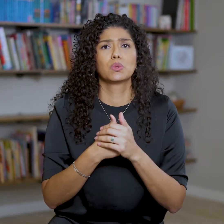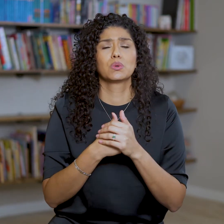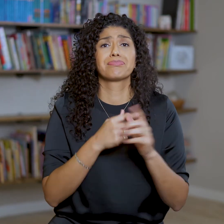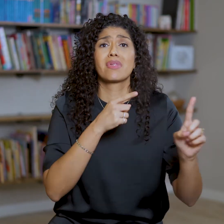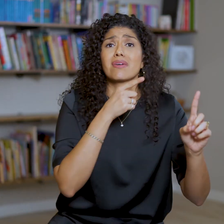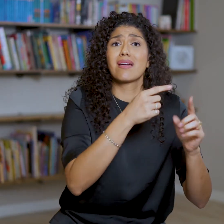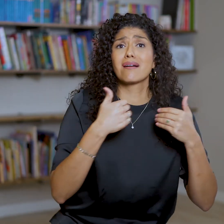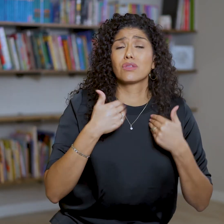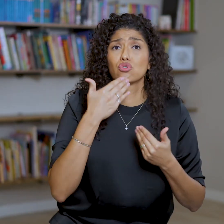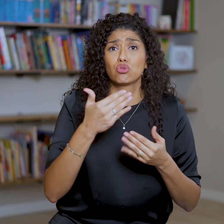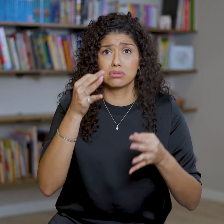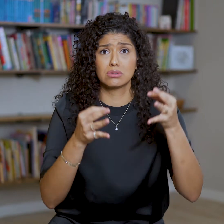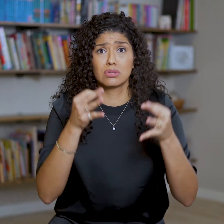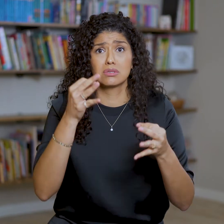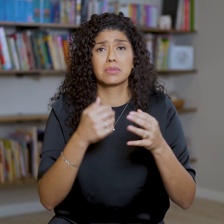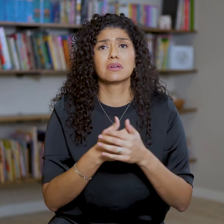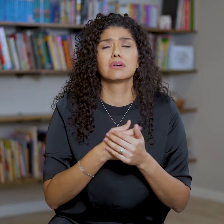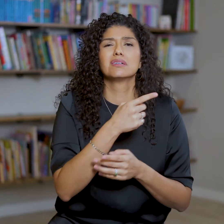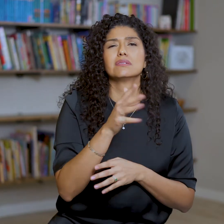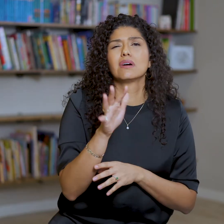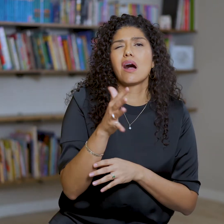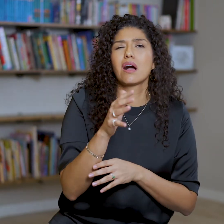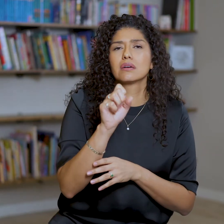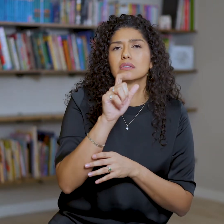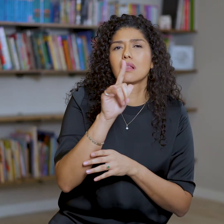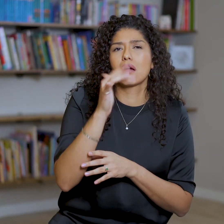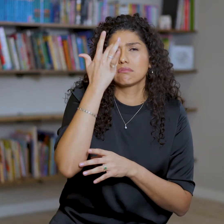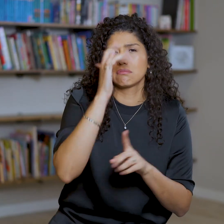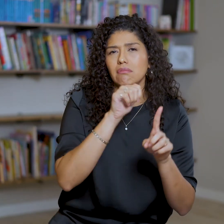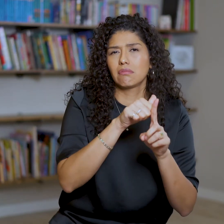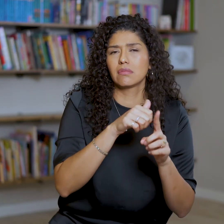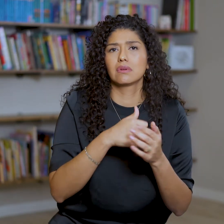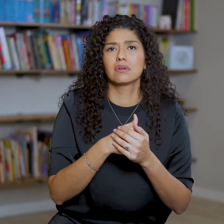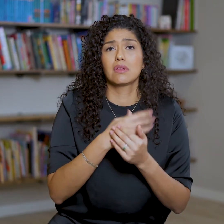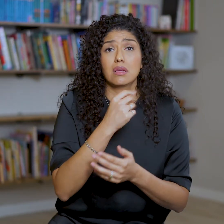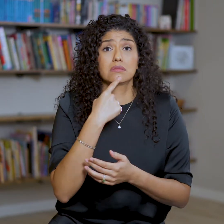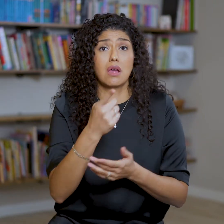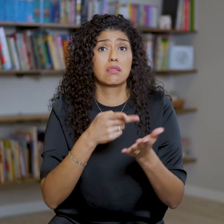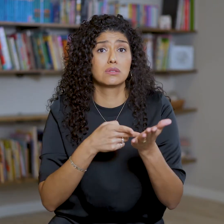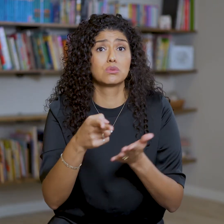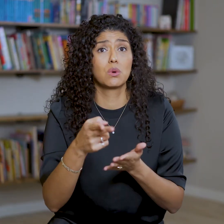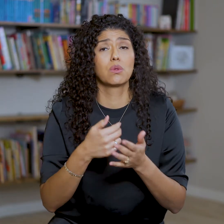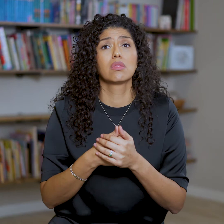Solomon is discerning and a little sly, and calls out the truth.